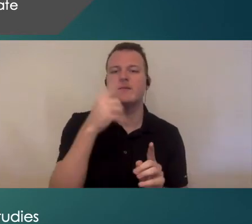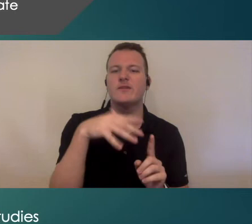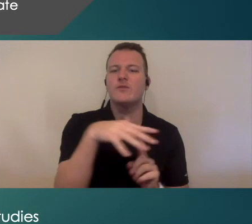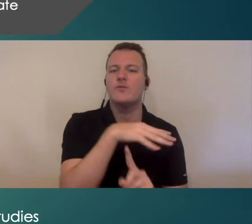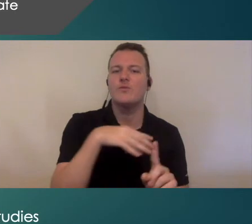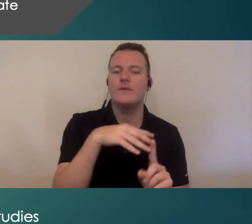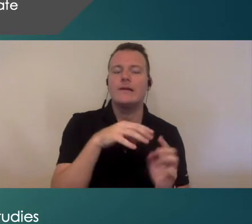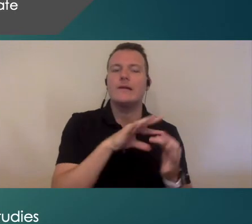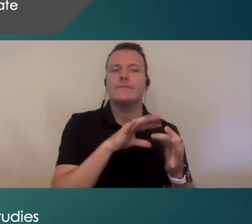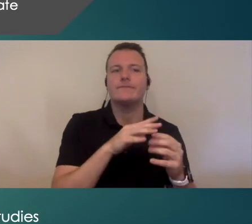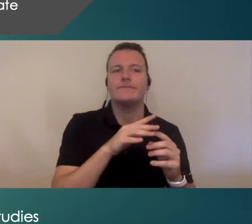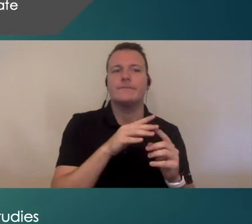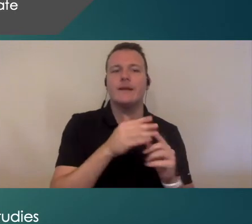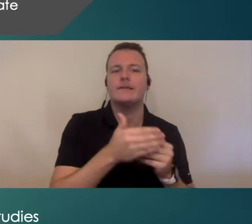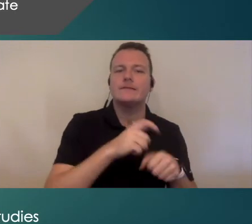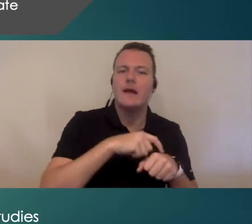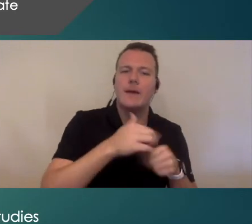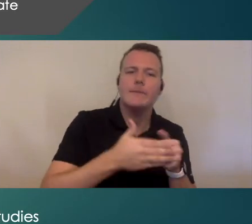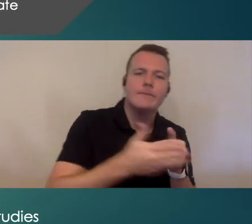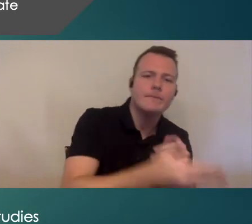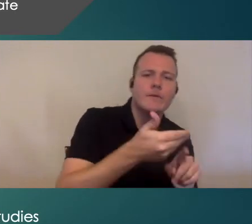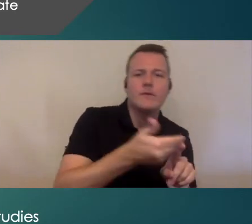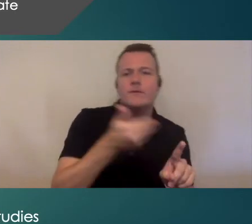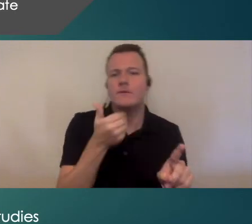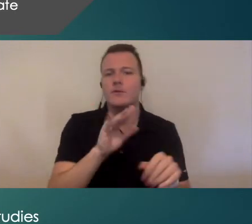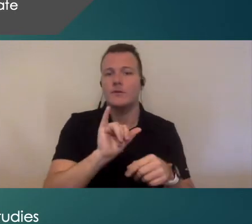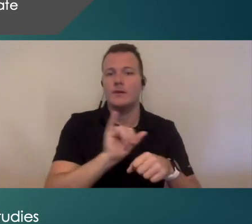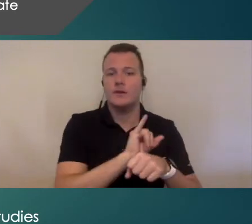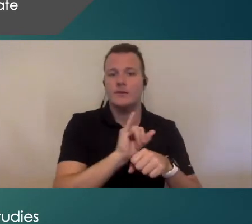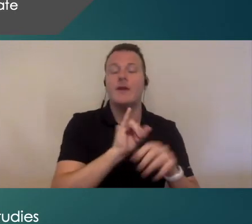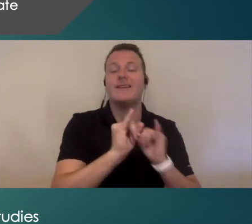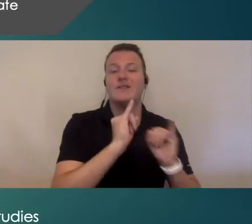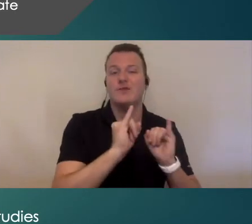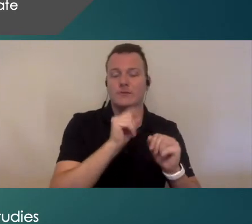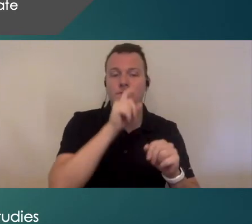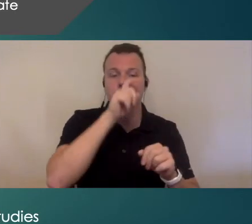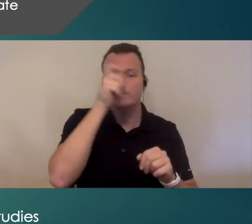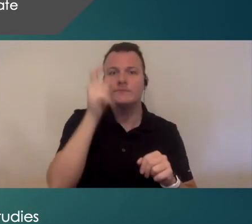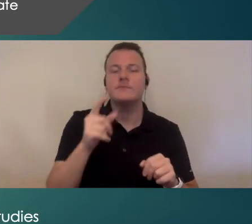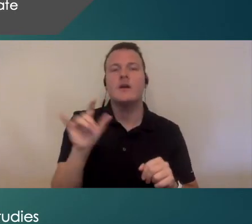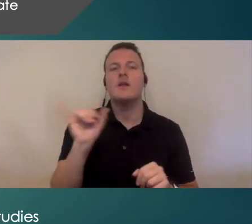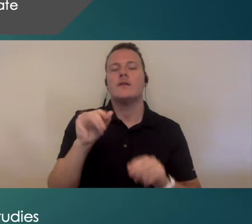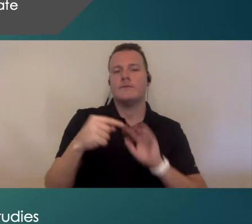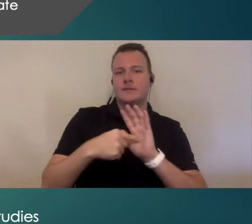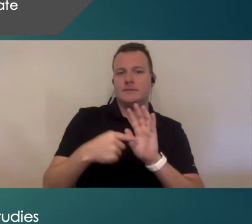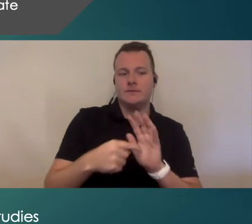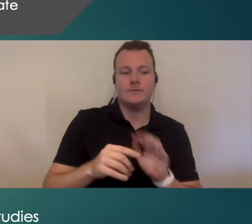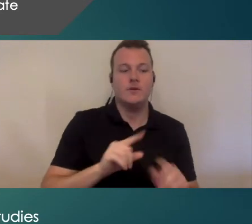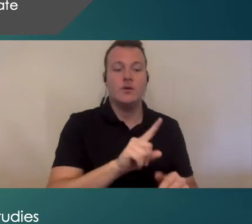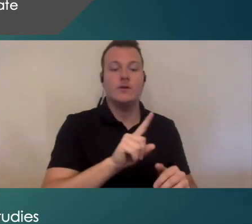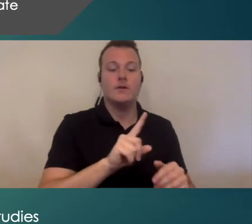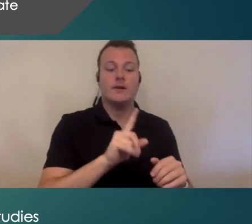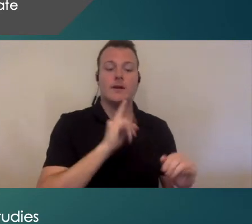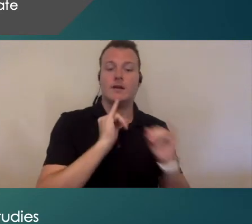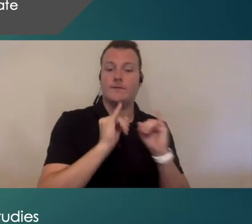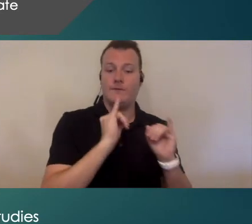it goes longer than expected. So when she was her initial interview at the